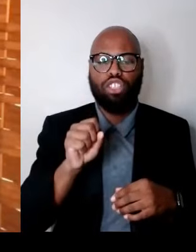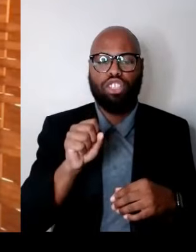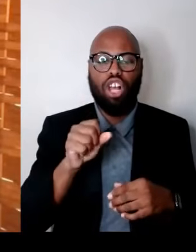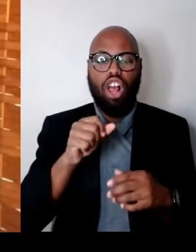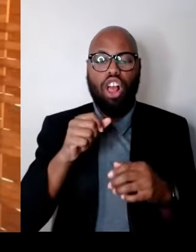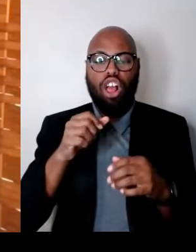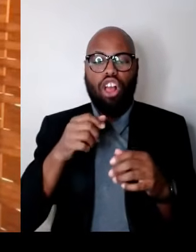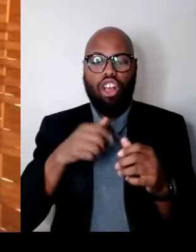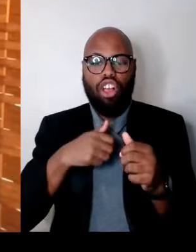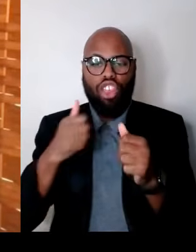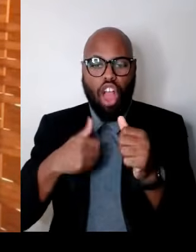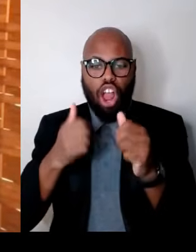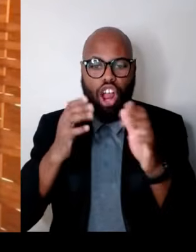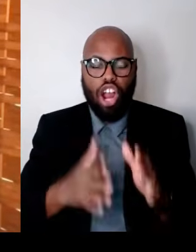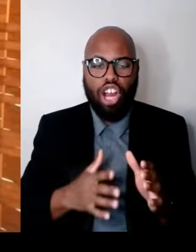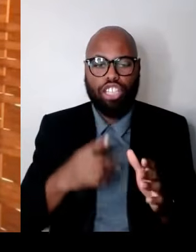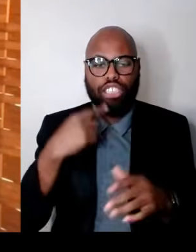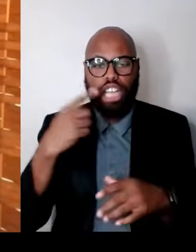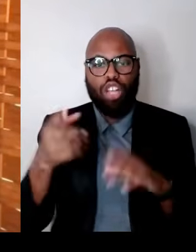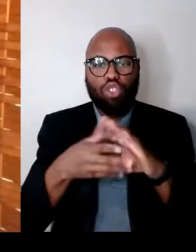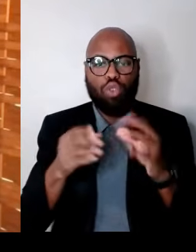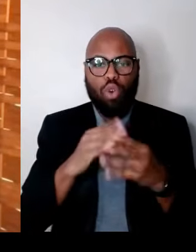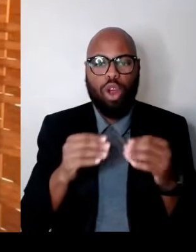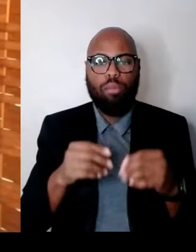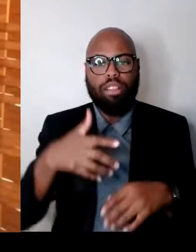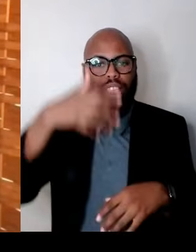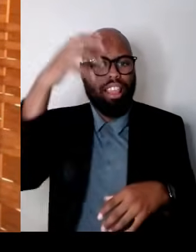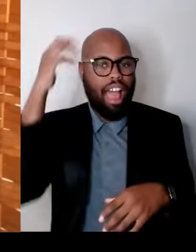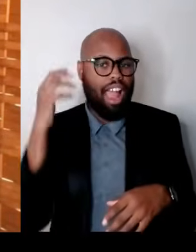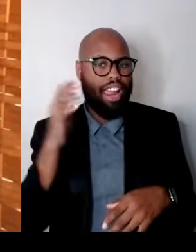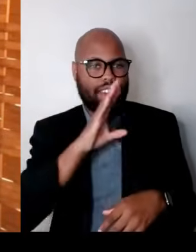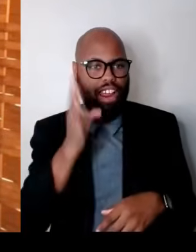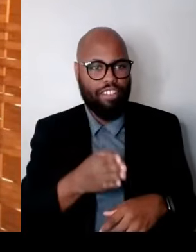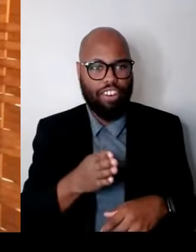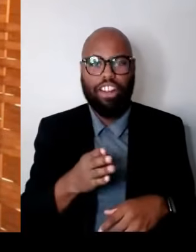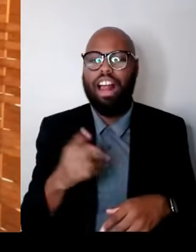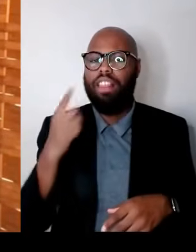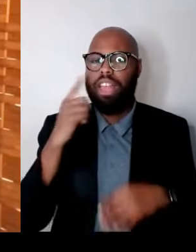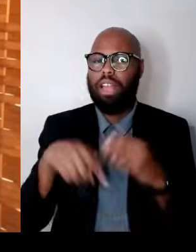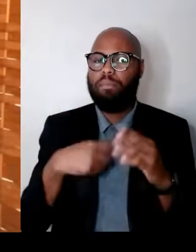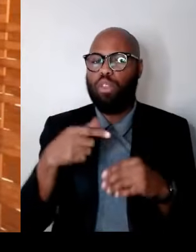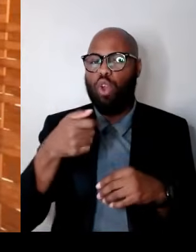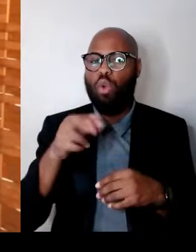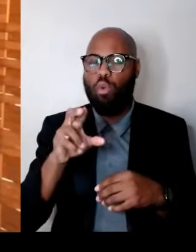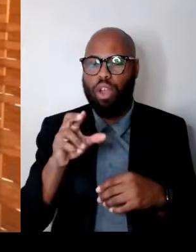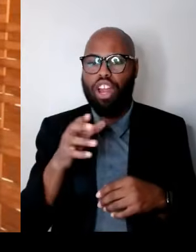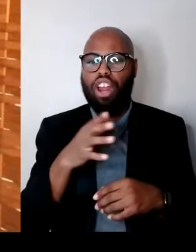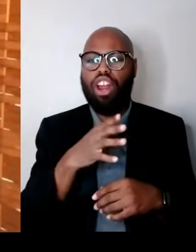and how the lion doesn't. And I think about that for queer and trans folks, that often time we are marching